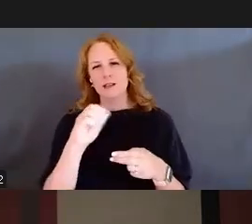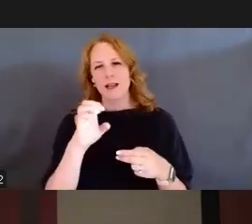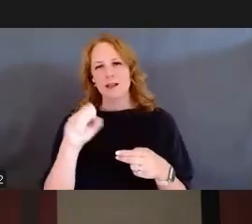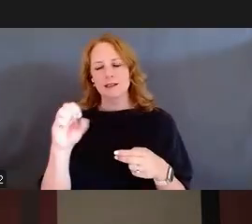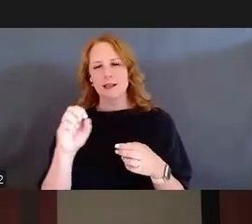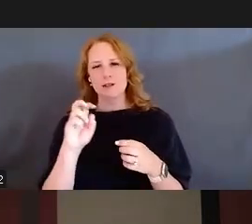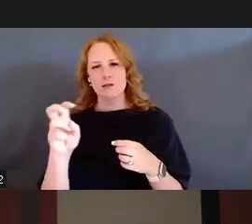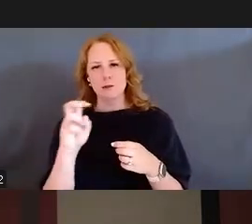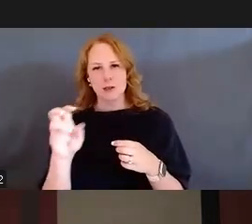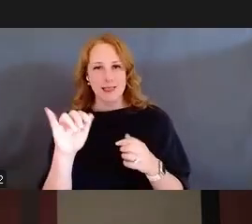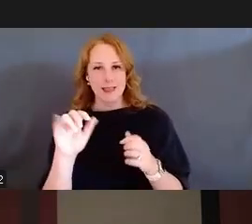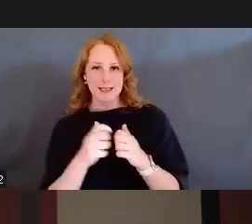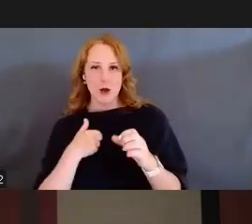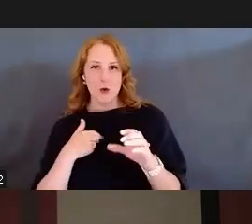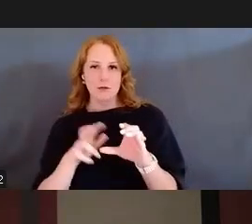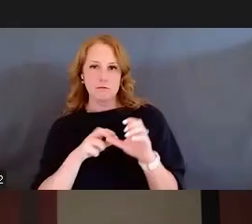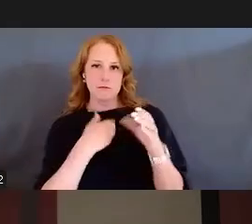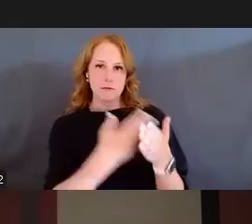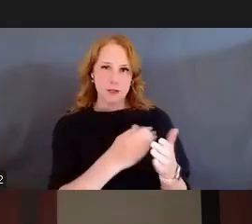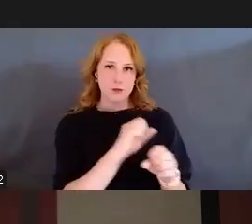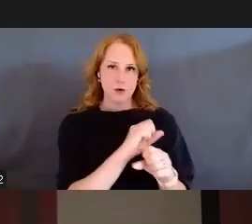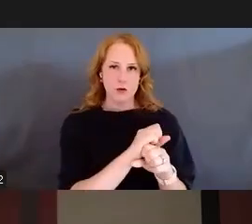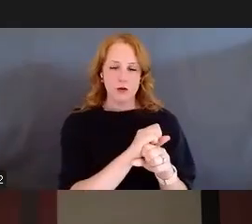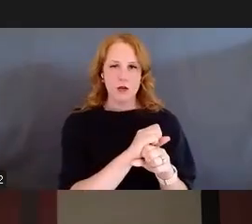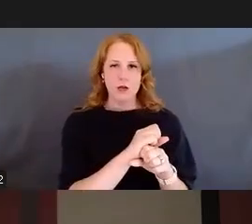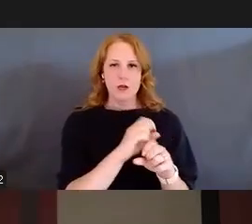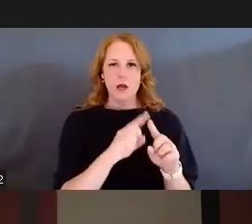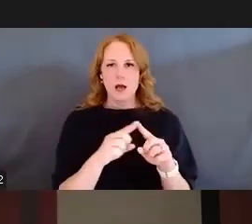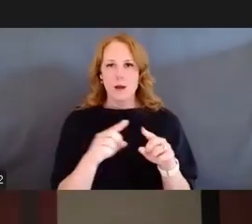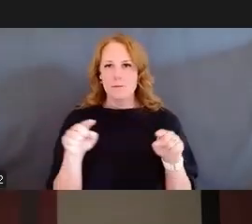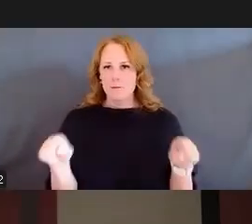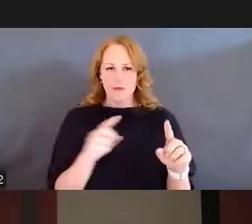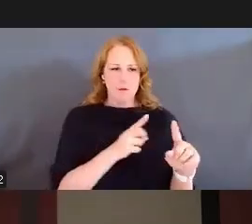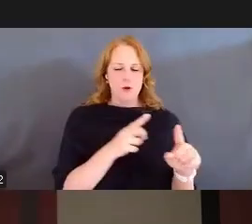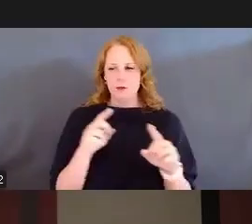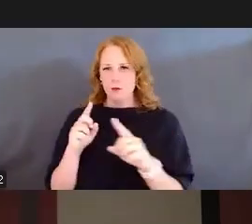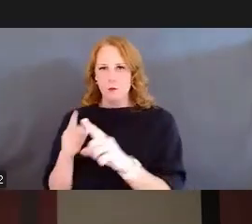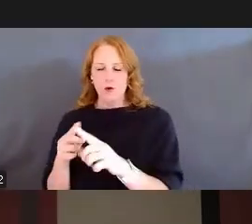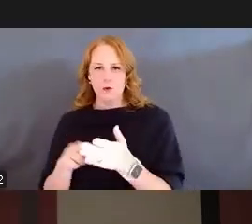how I get to work. But um for I'm curb to curb which means they um the drivers don't walk me